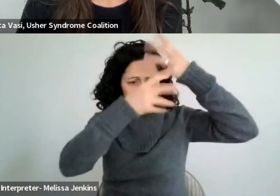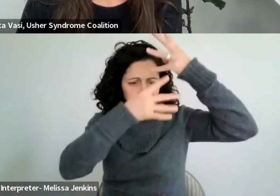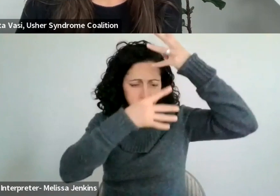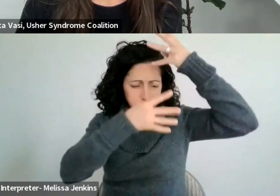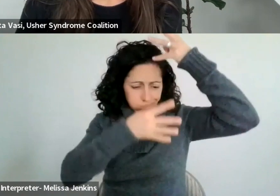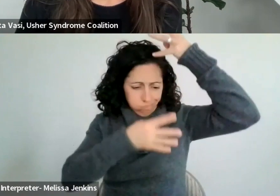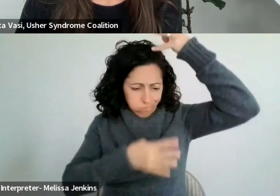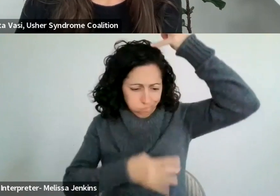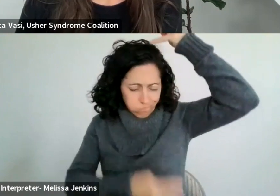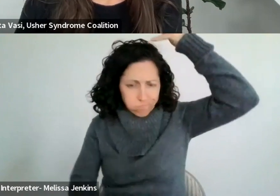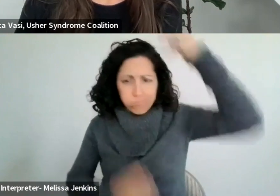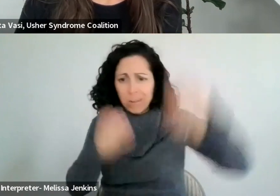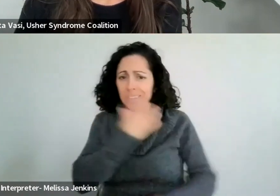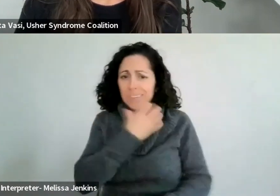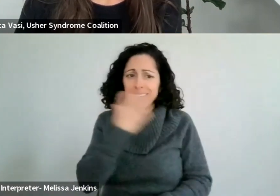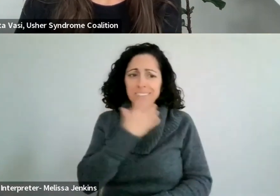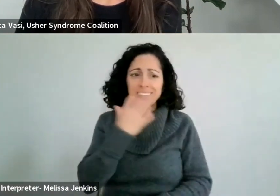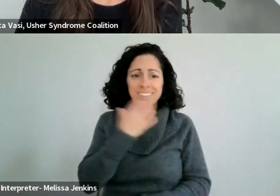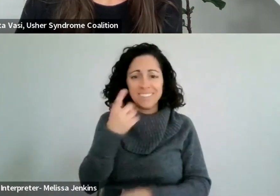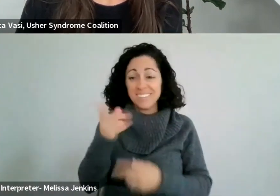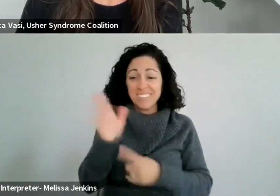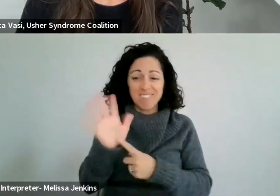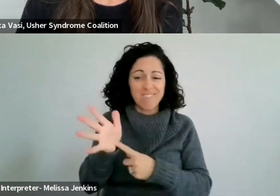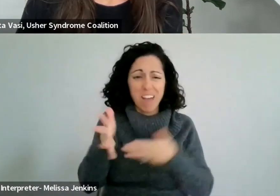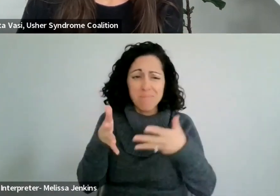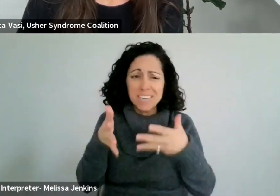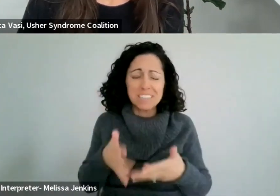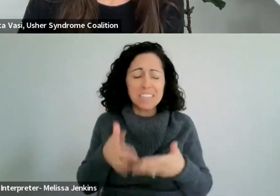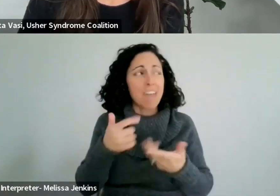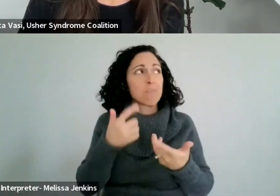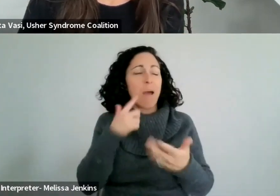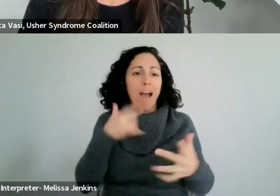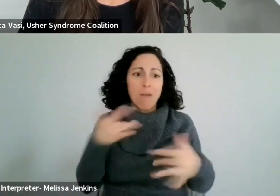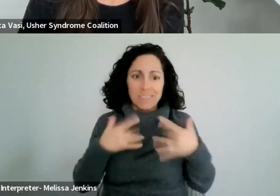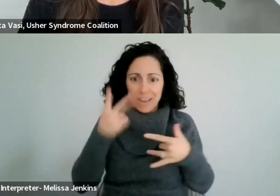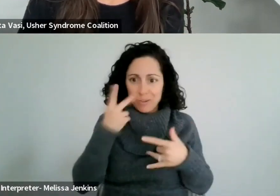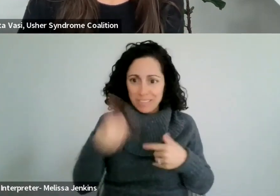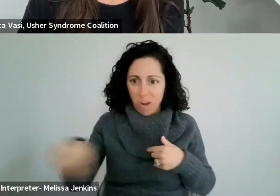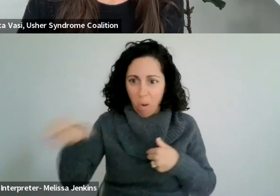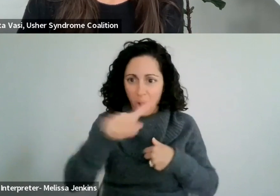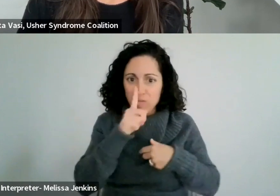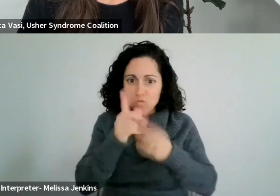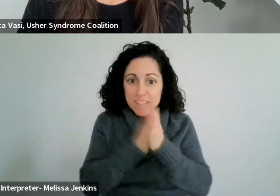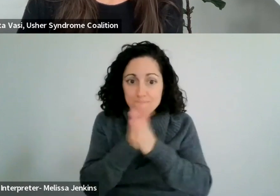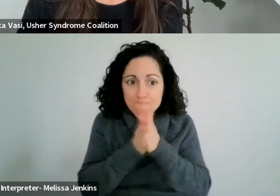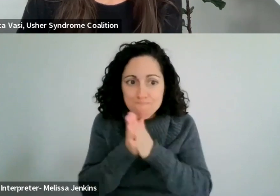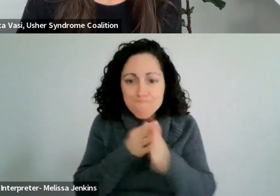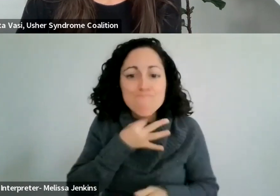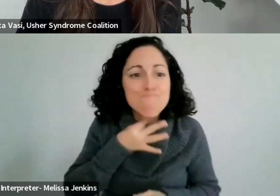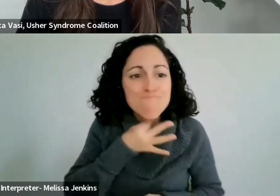is wonderful to see such an engaged community. We're trying to get through doing a bit of translating